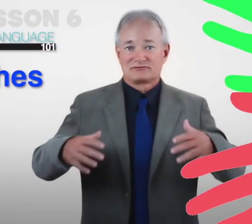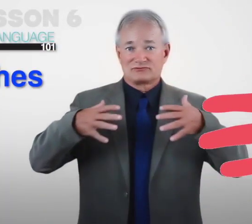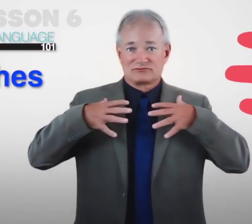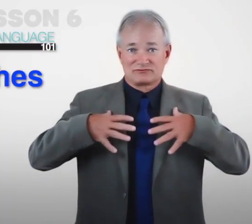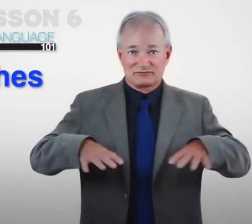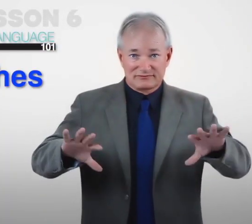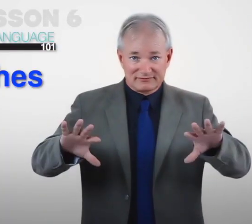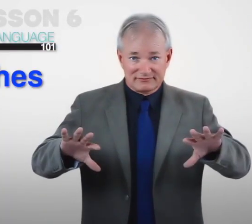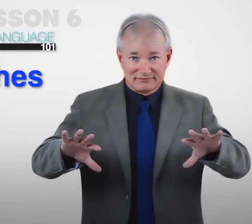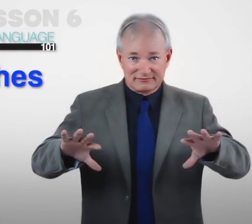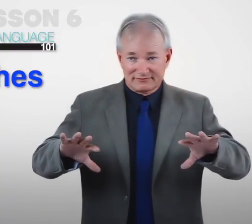Clothes.